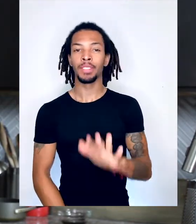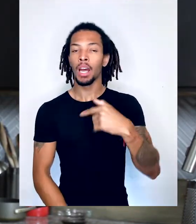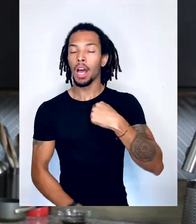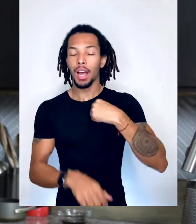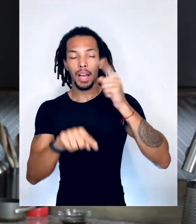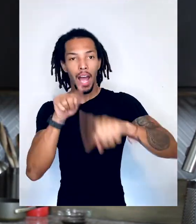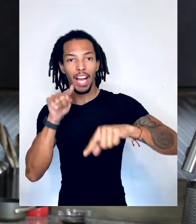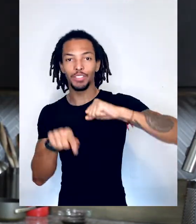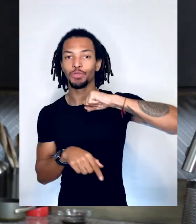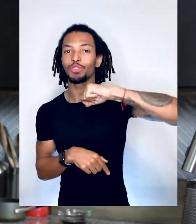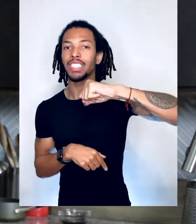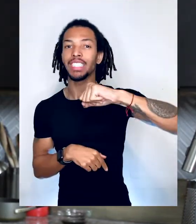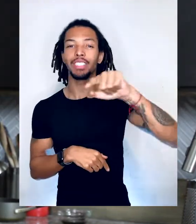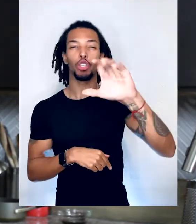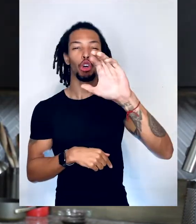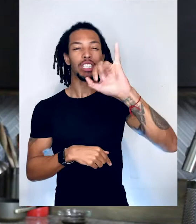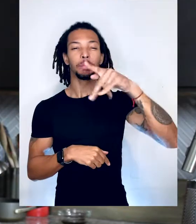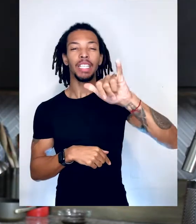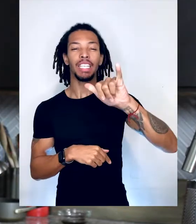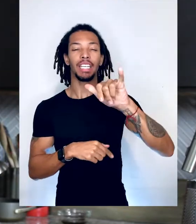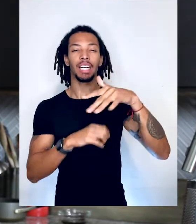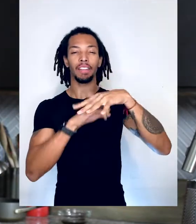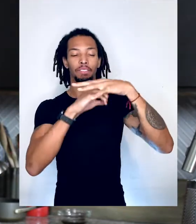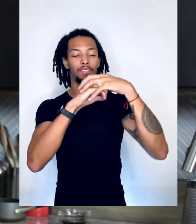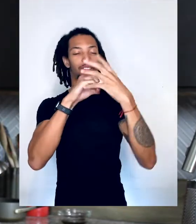And I can't resist those crispy leaves.